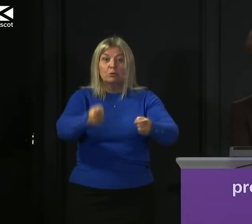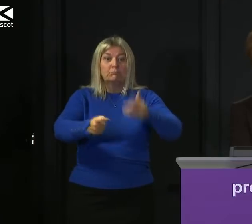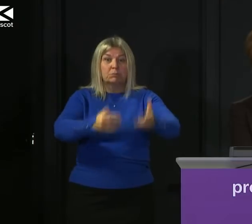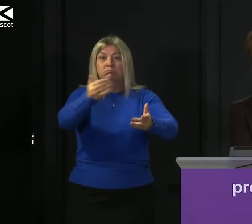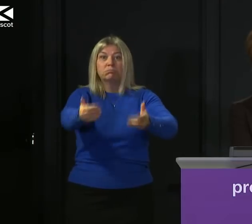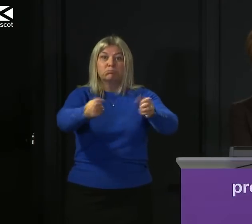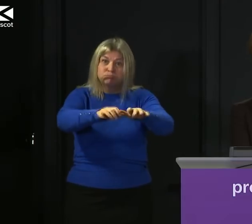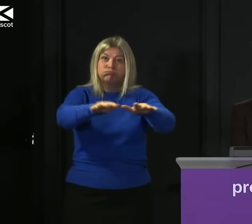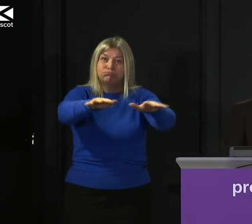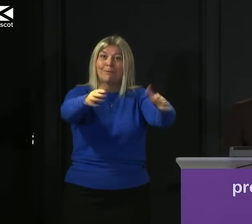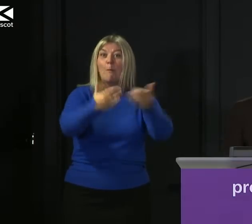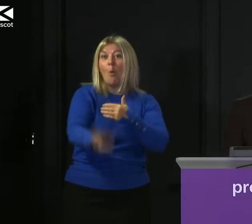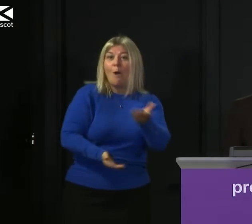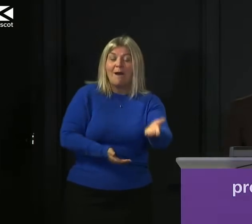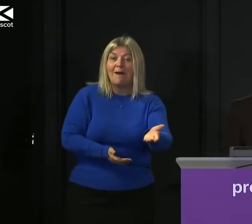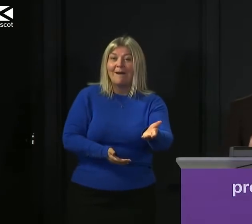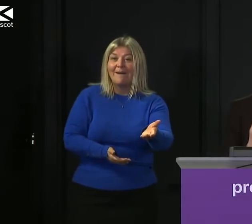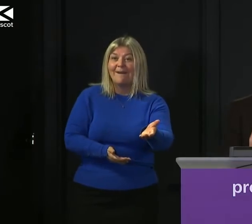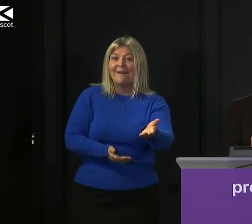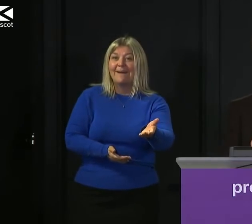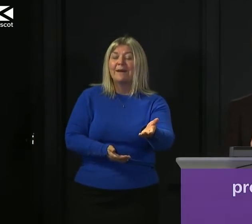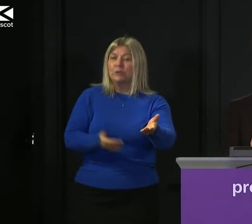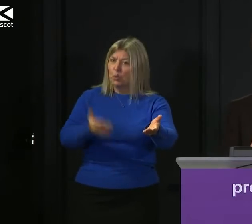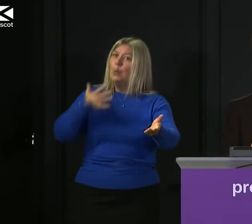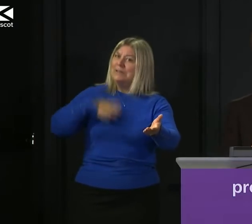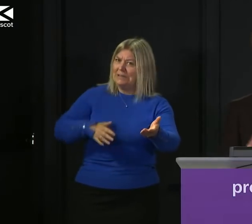for individual reasons as well as for the performance of our system,